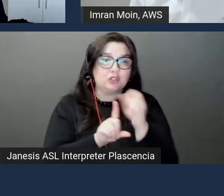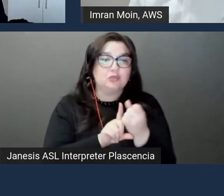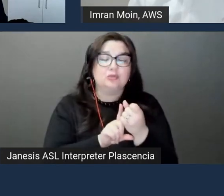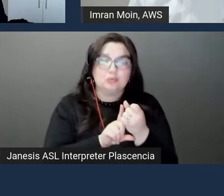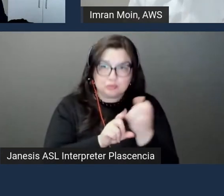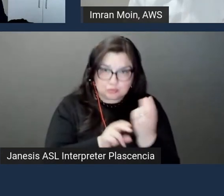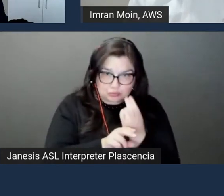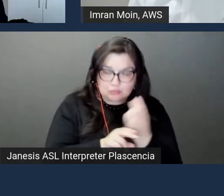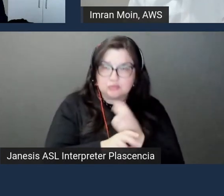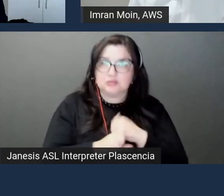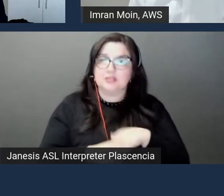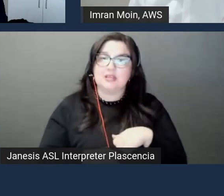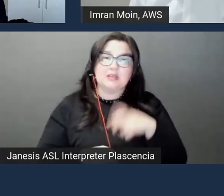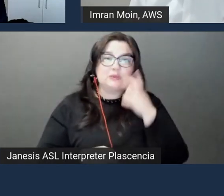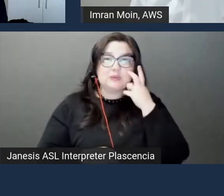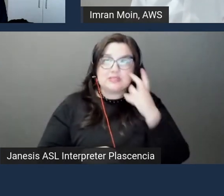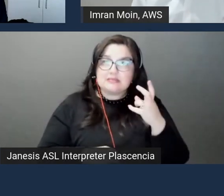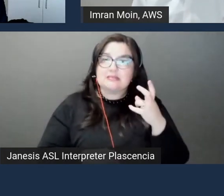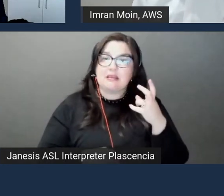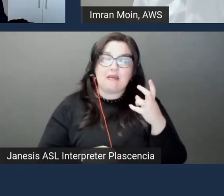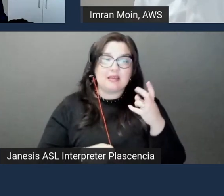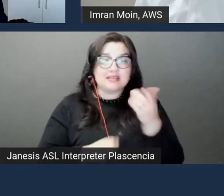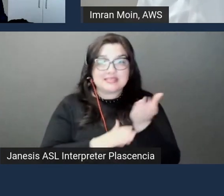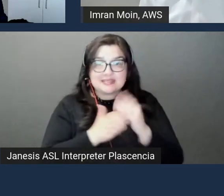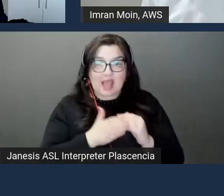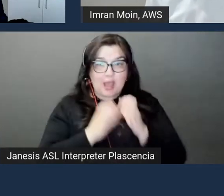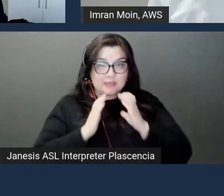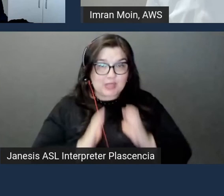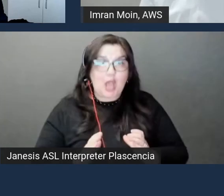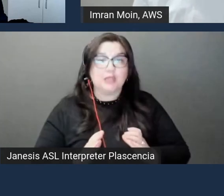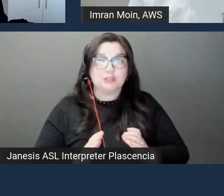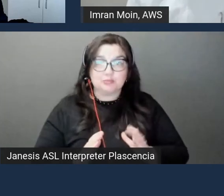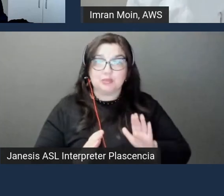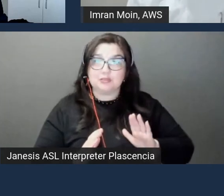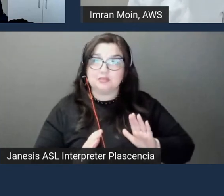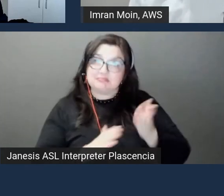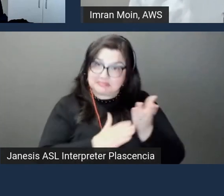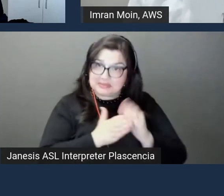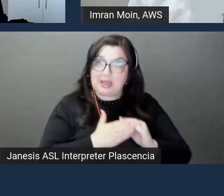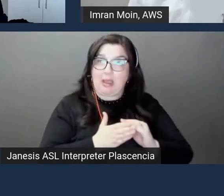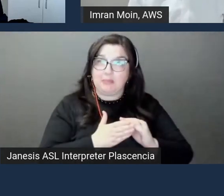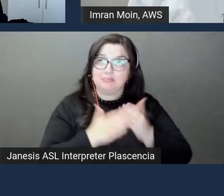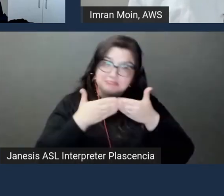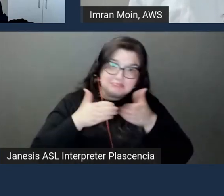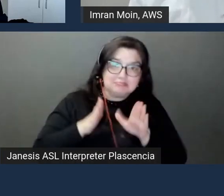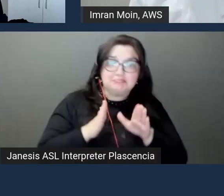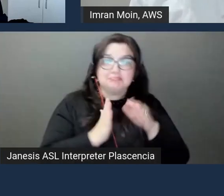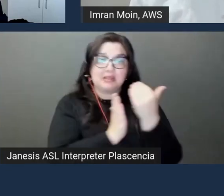of our publicly referenceable customers and what are their use cases and things like that. So that's where you can learn more,